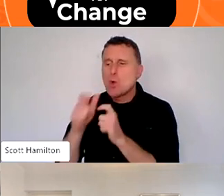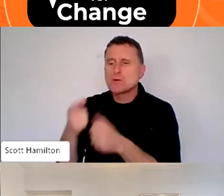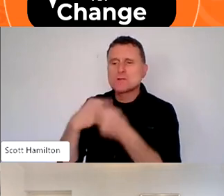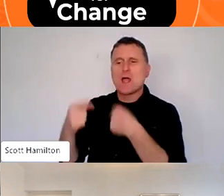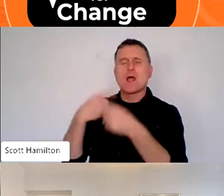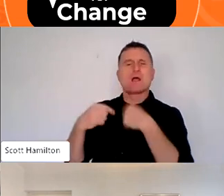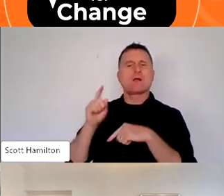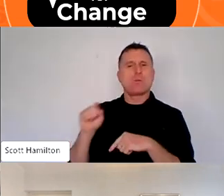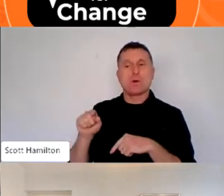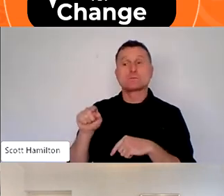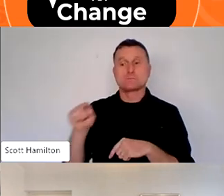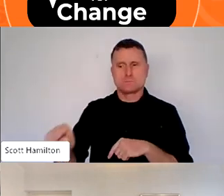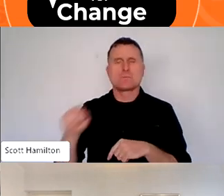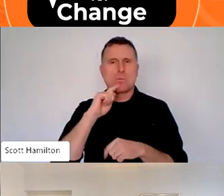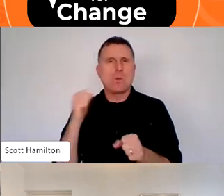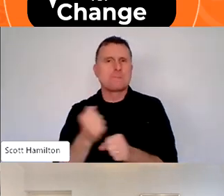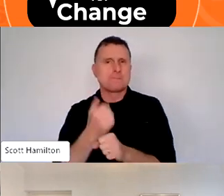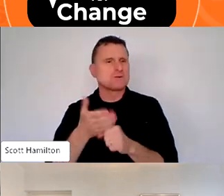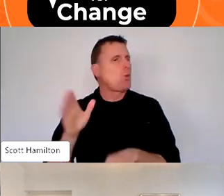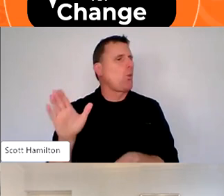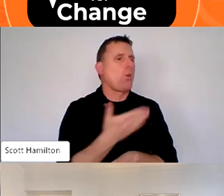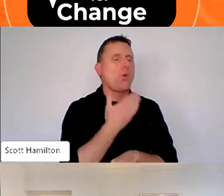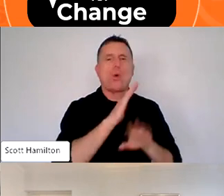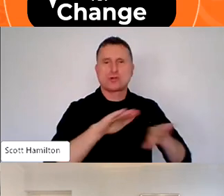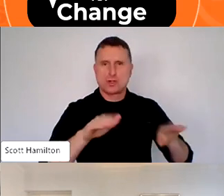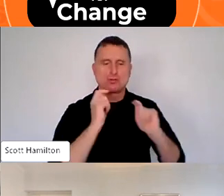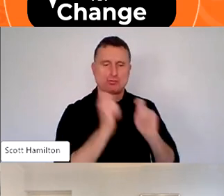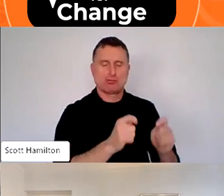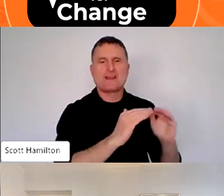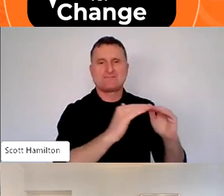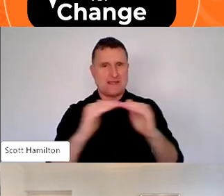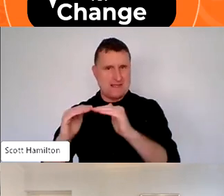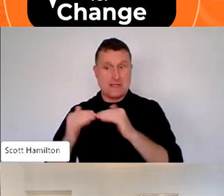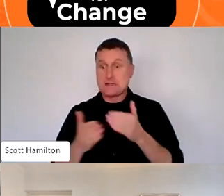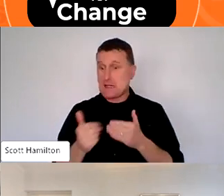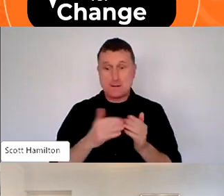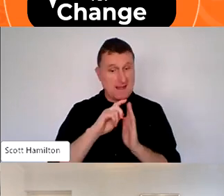child gets treated fairly regardless of their disability. I would not